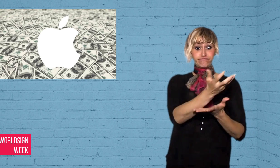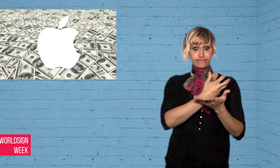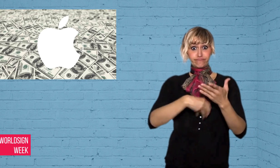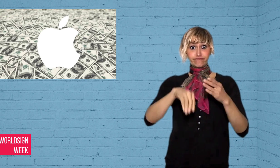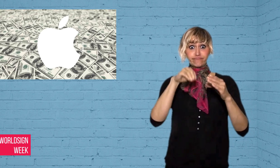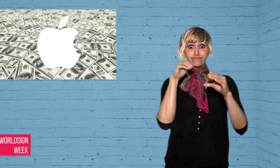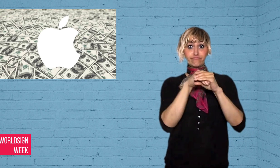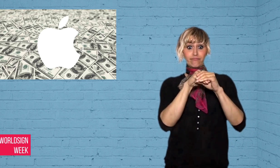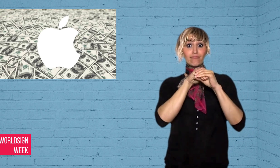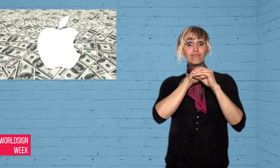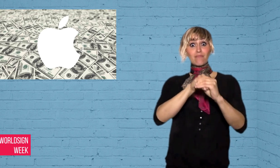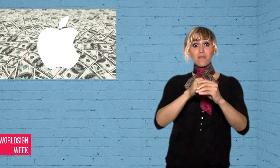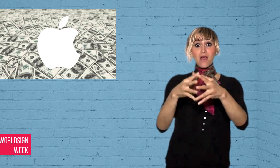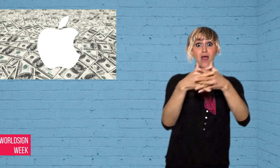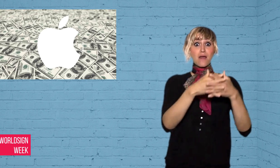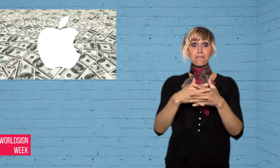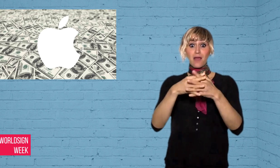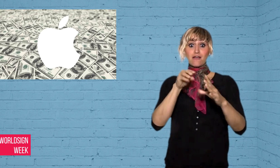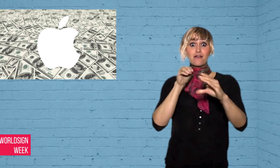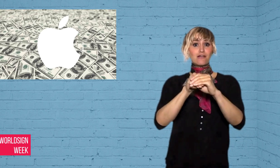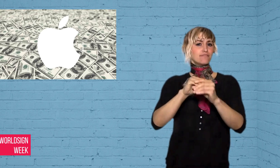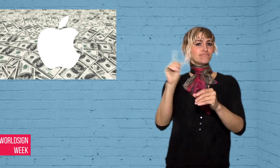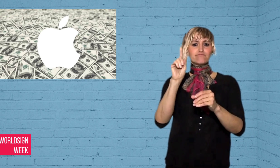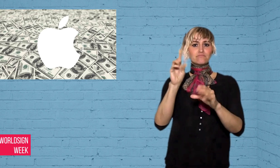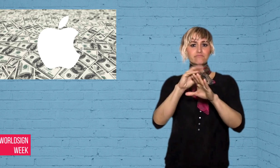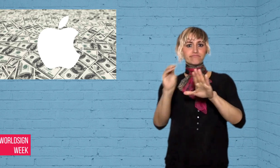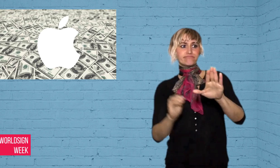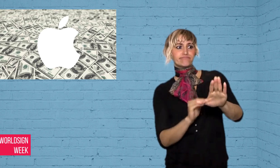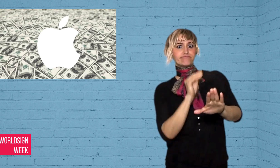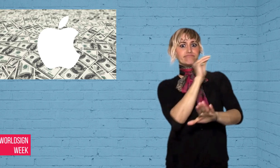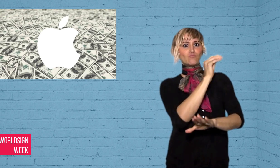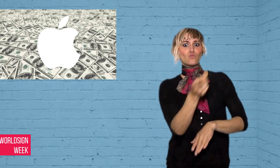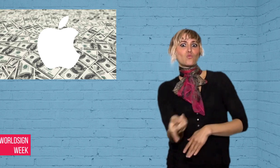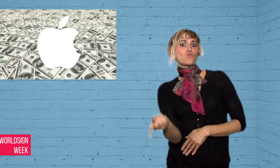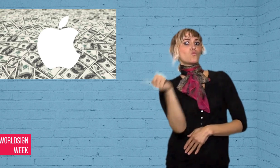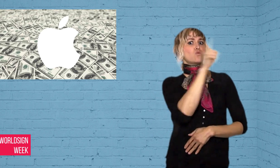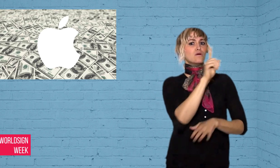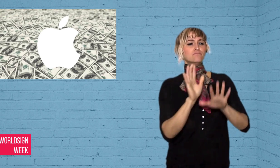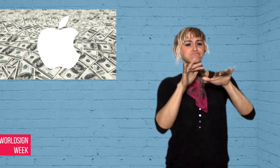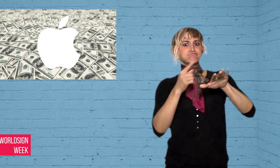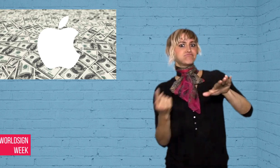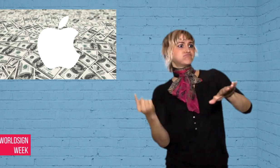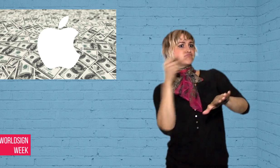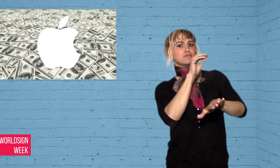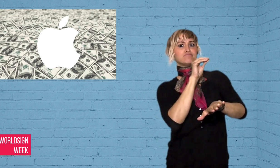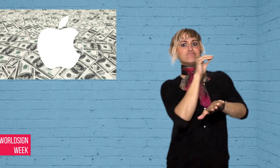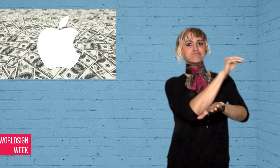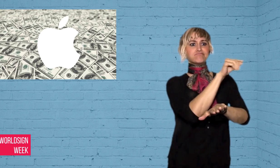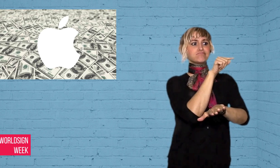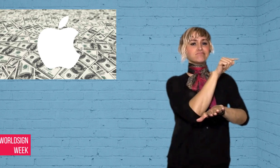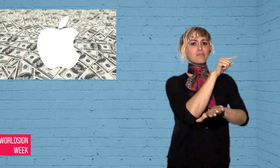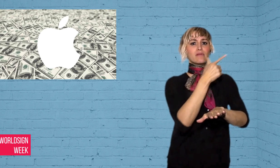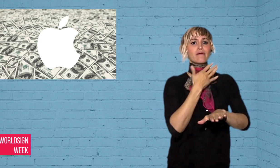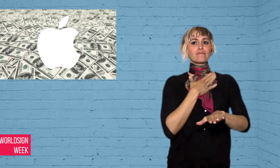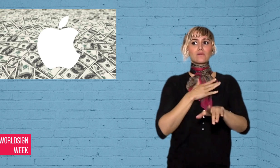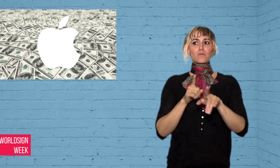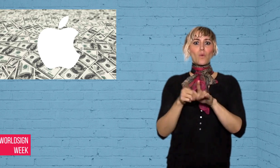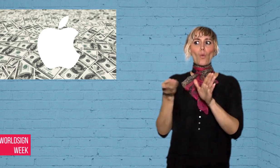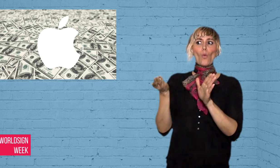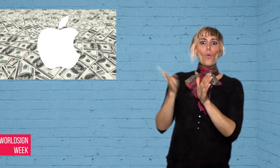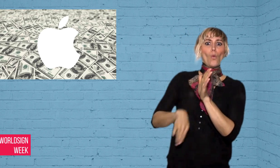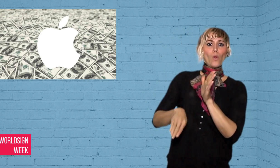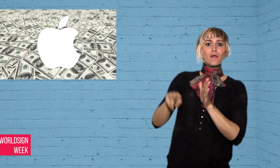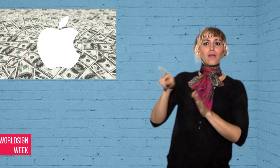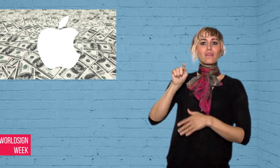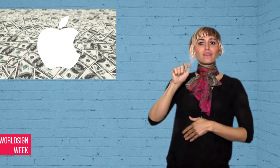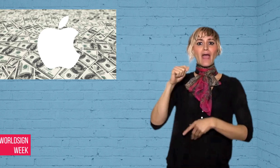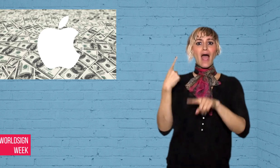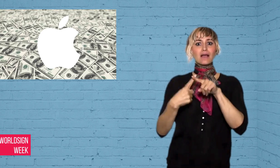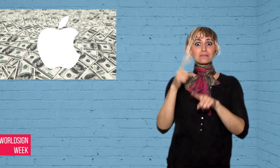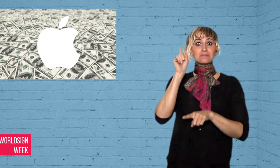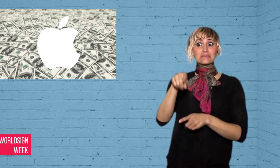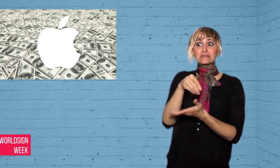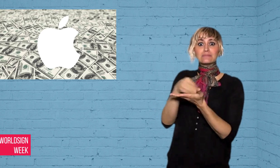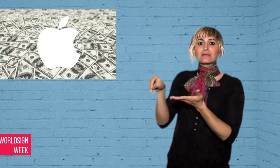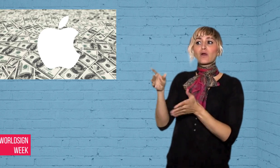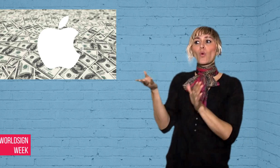They kept their money overseas to evade paying